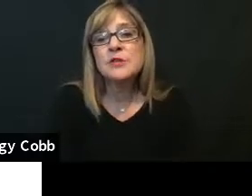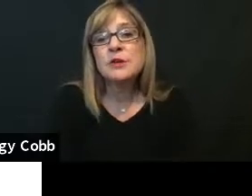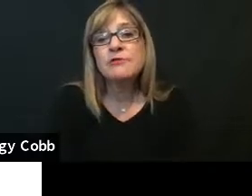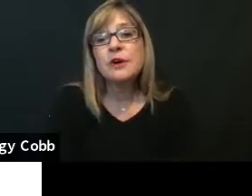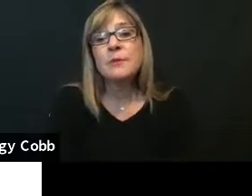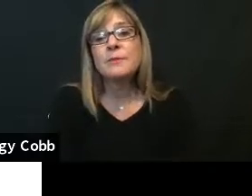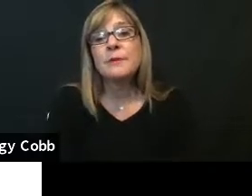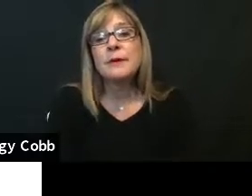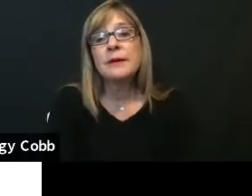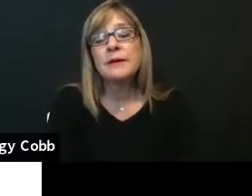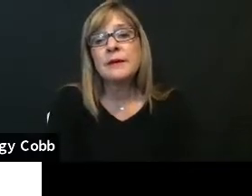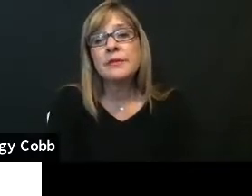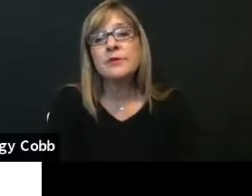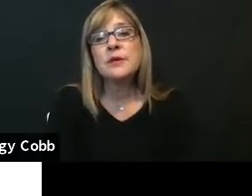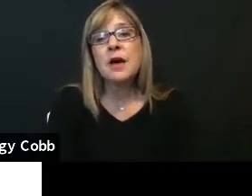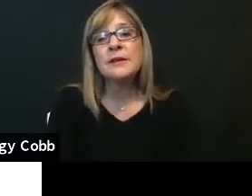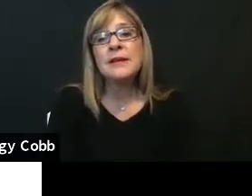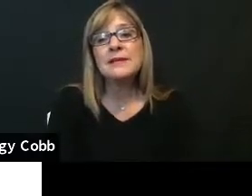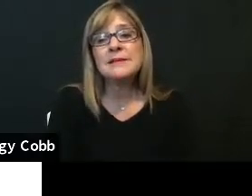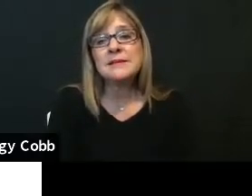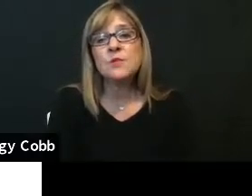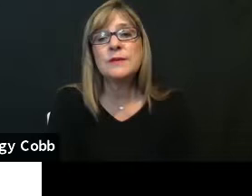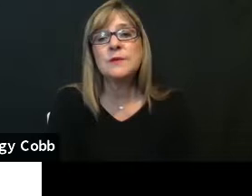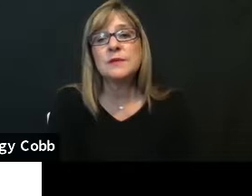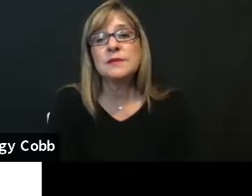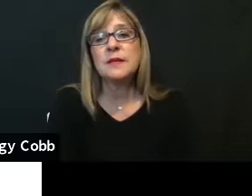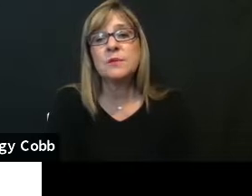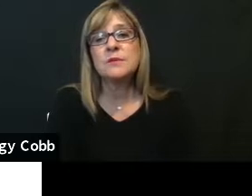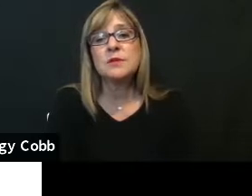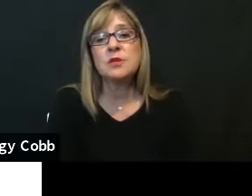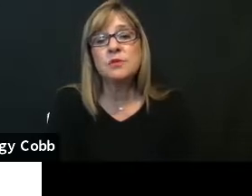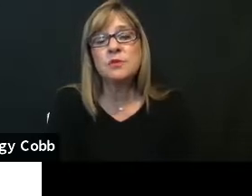So from those common cases we noticed that it was the youth